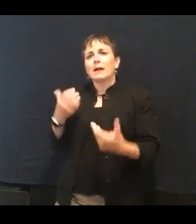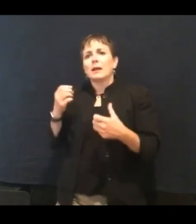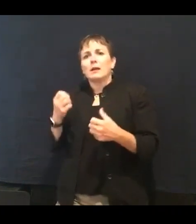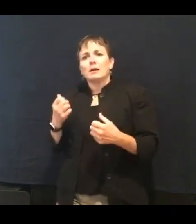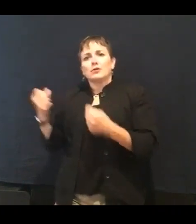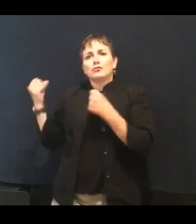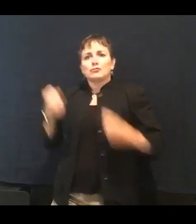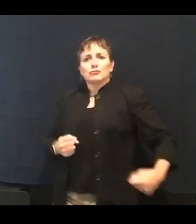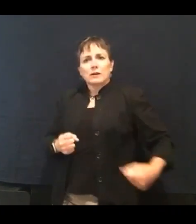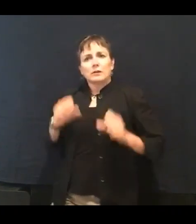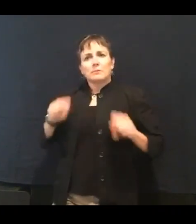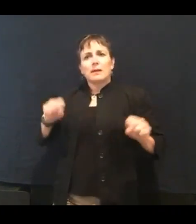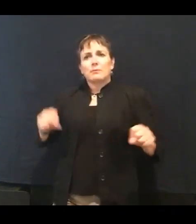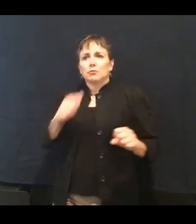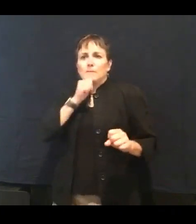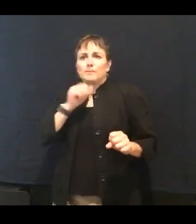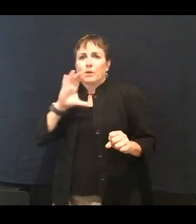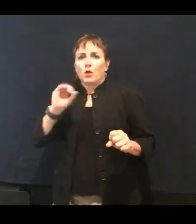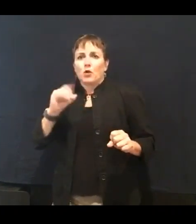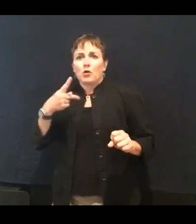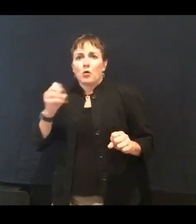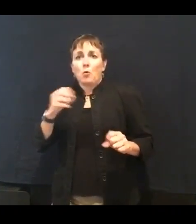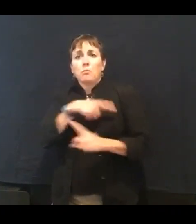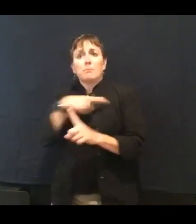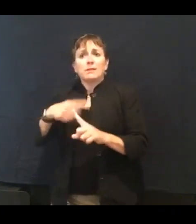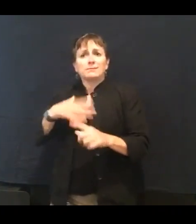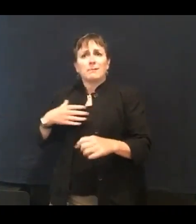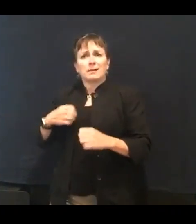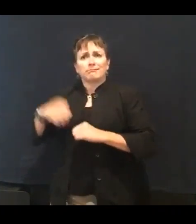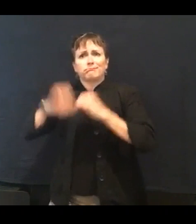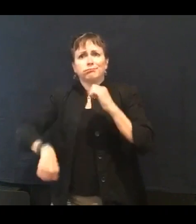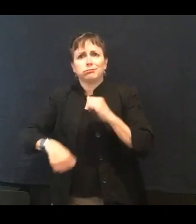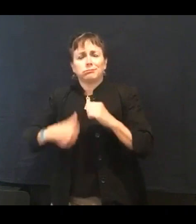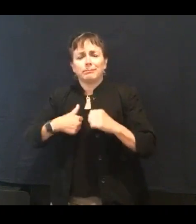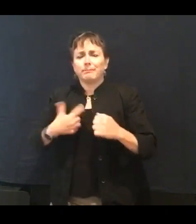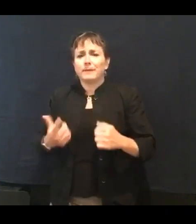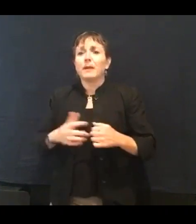and my own resilience. I believe that if your child is strong enough